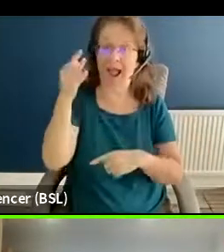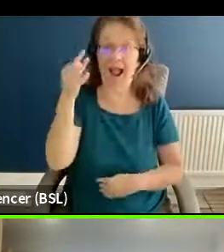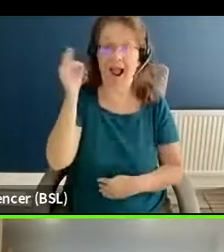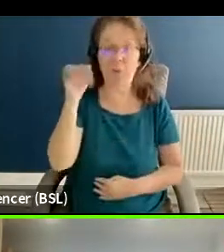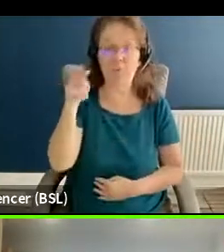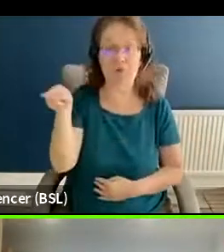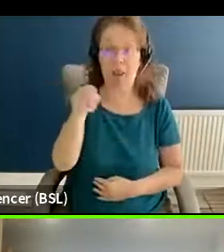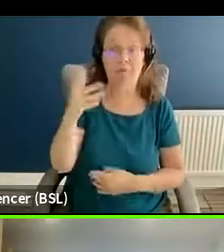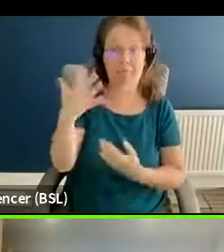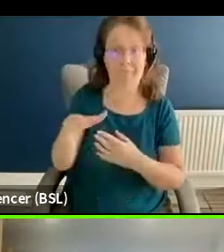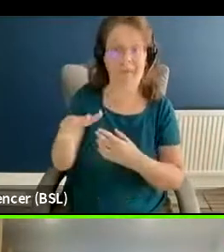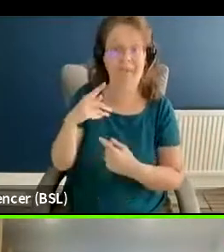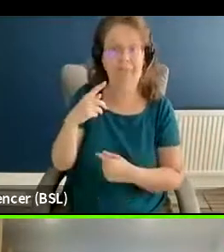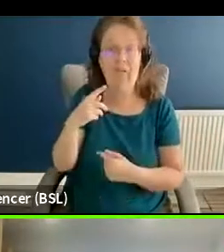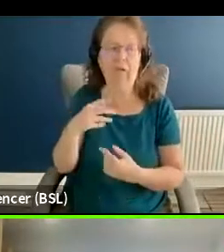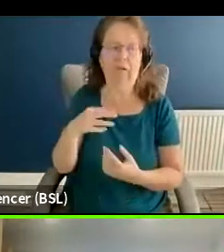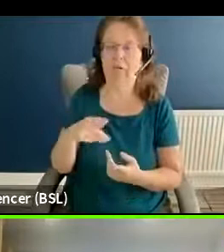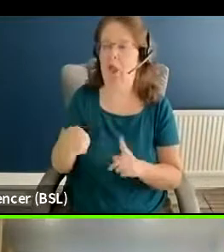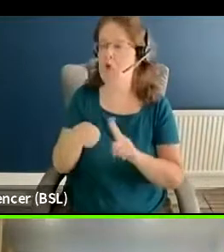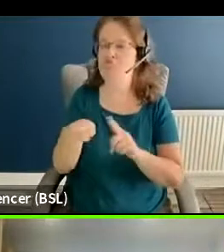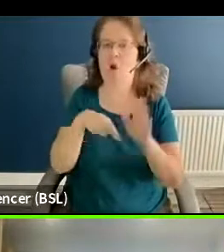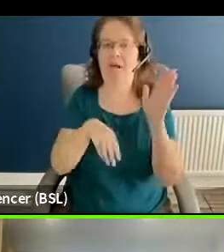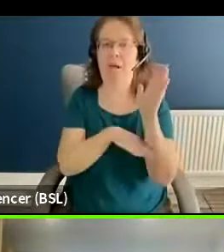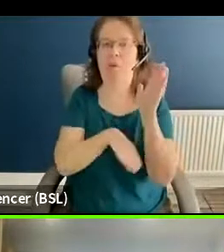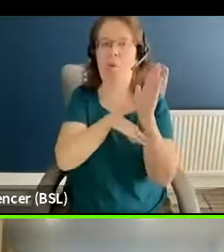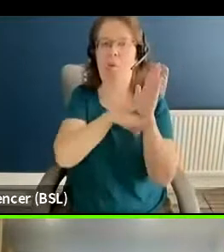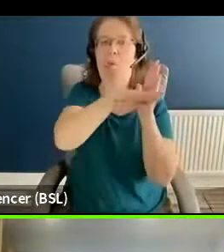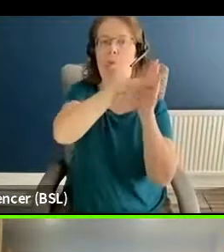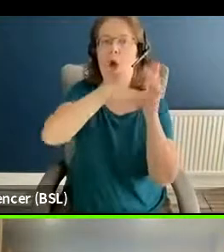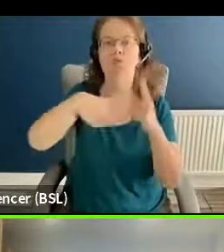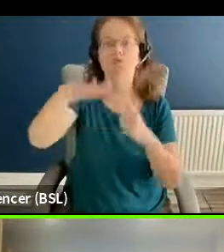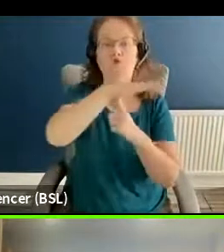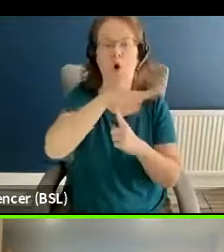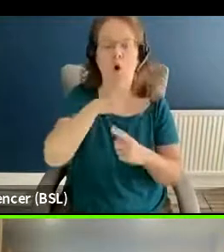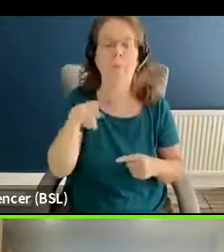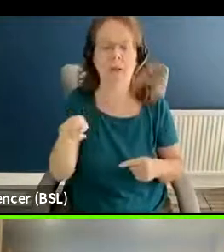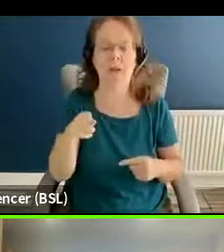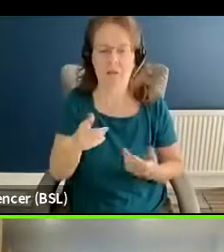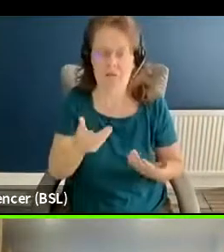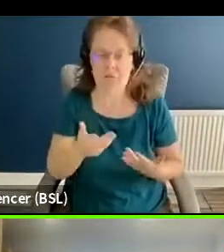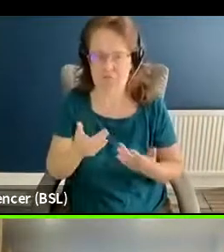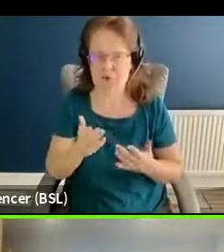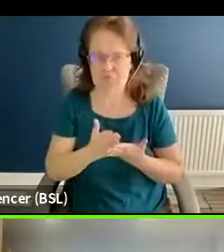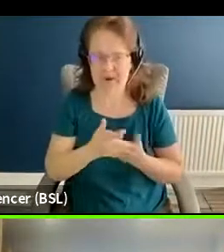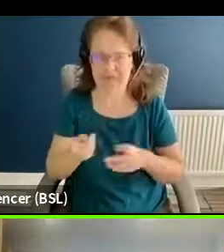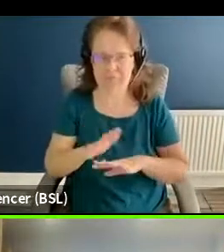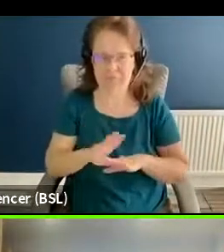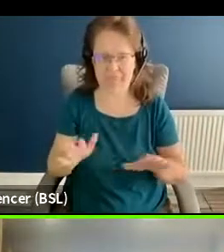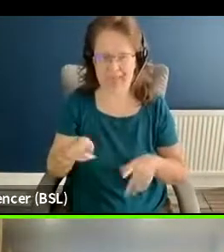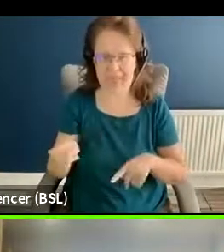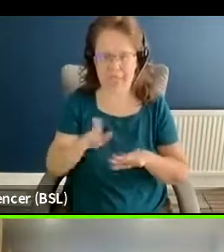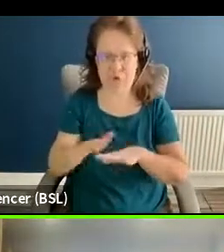to get to the top of the table, were working very much against good accessibility.